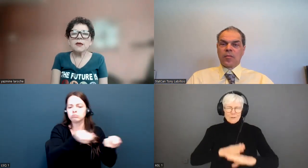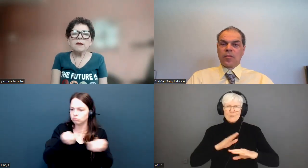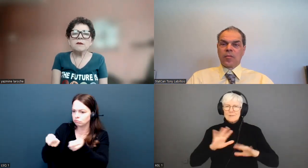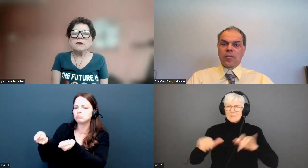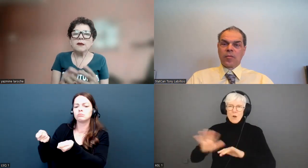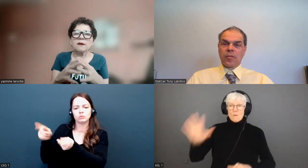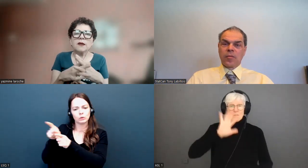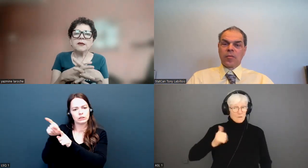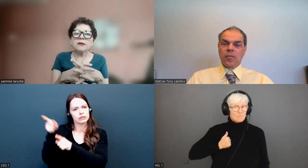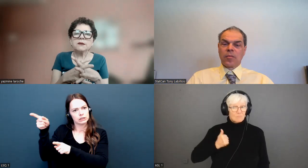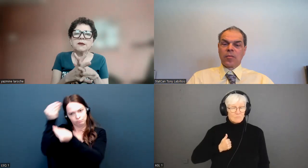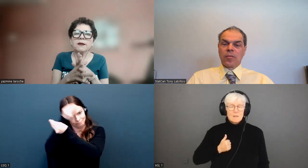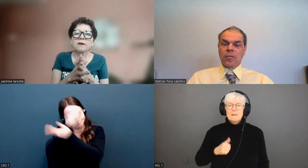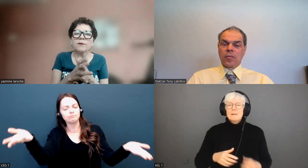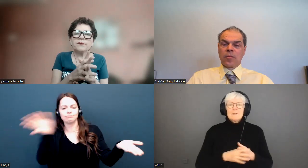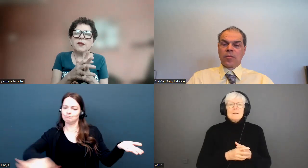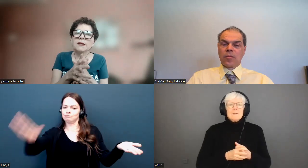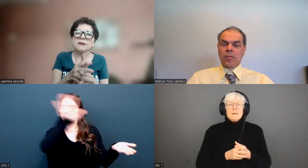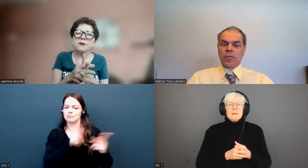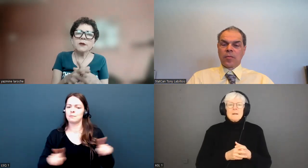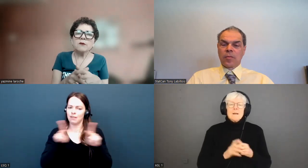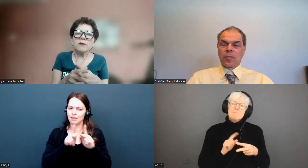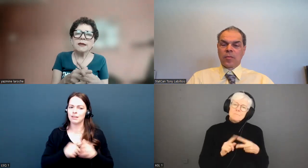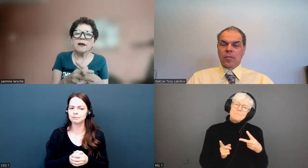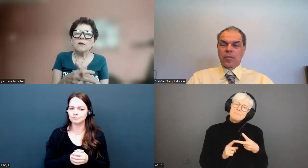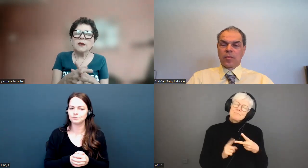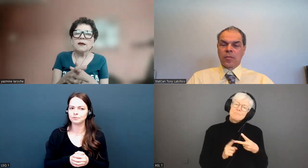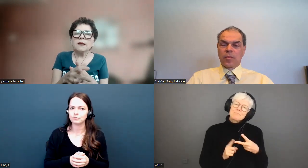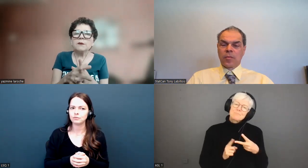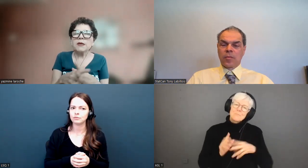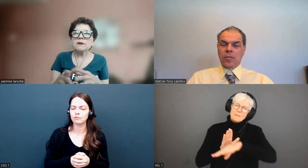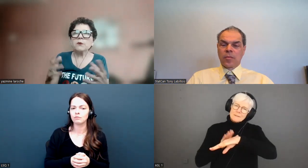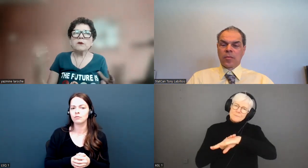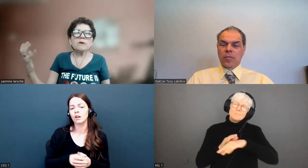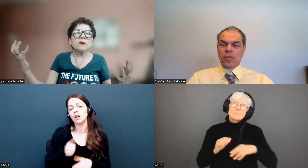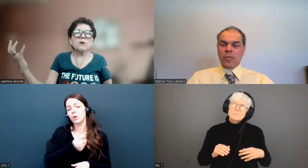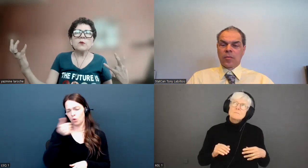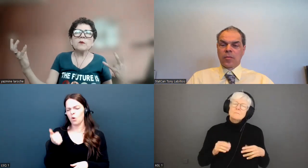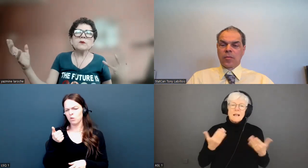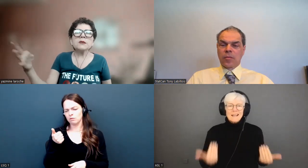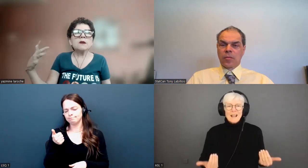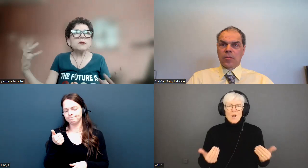other thing is um and it's difficult right now because we're you know there's a lot of